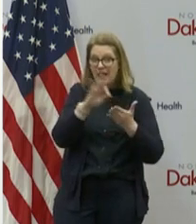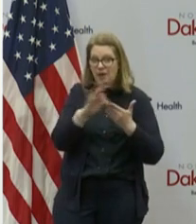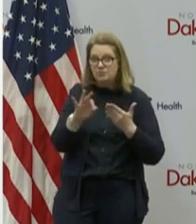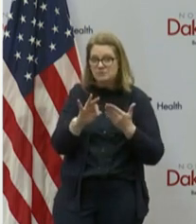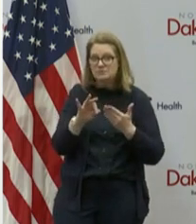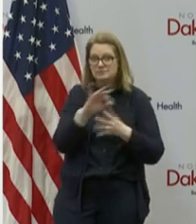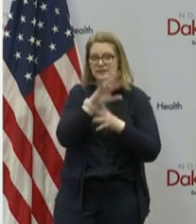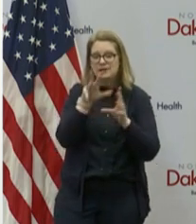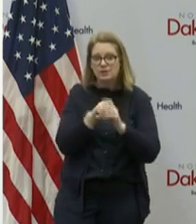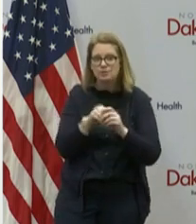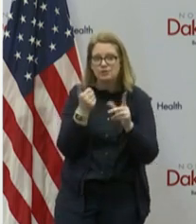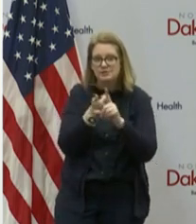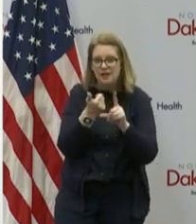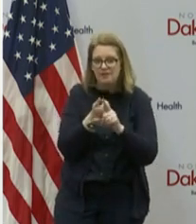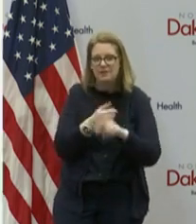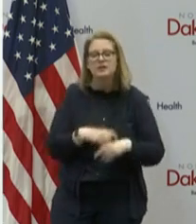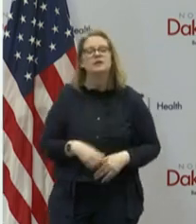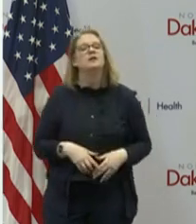GOLD HAS THE GOAL TO HAVE 100%. ONE PER HOUSEHOLD.